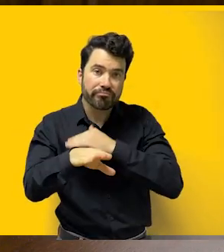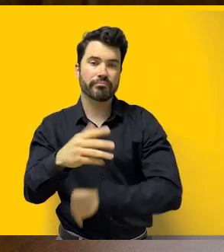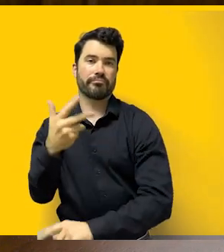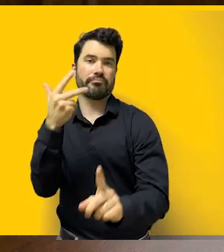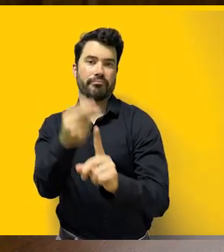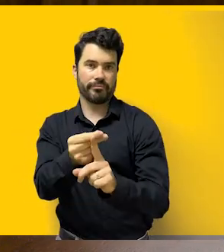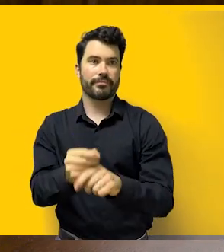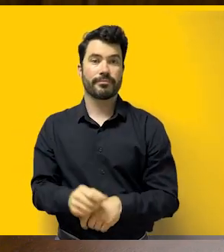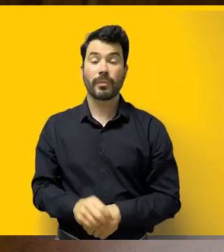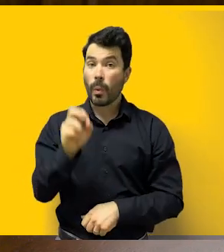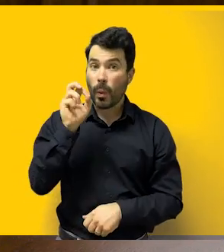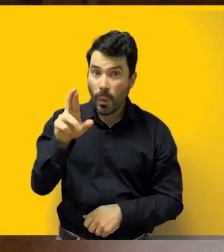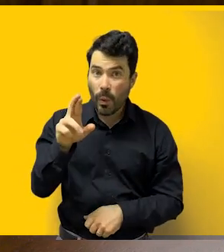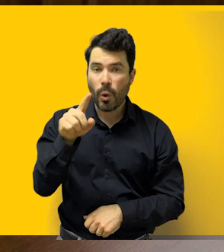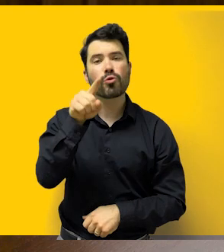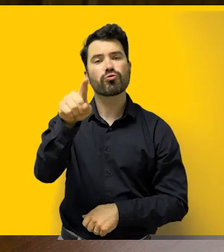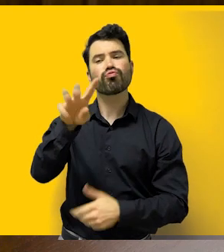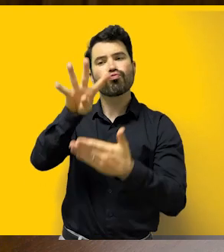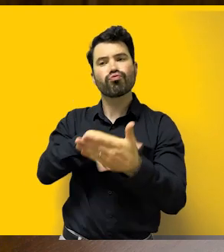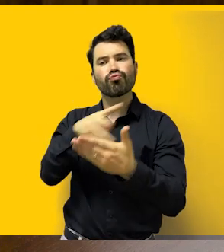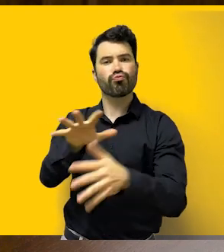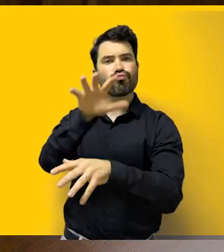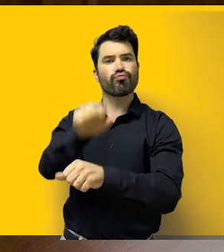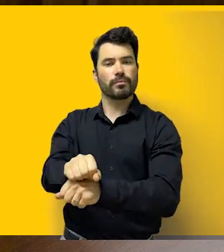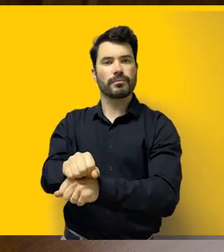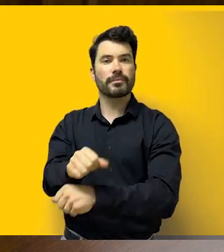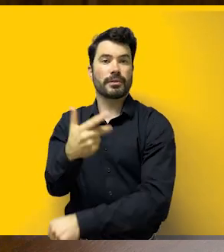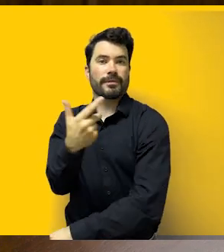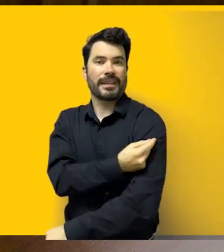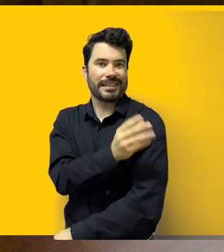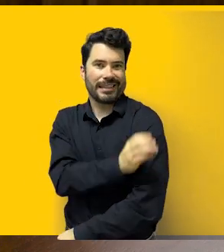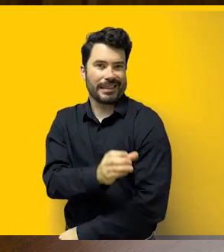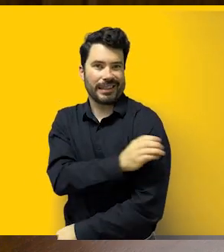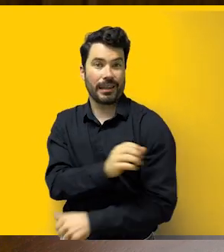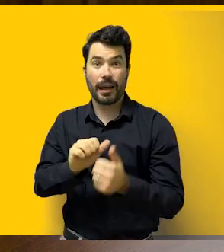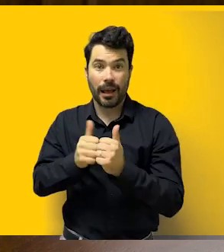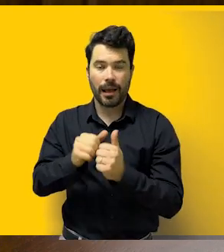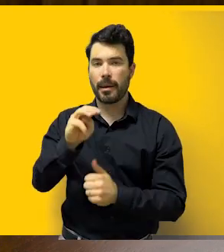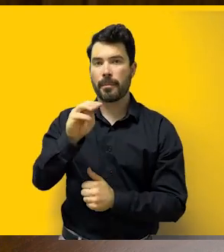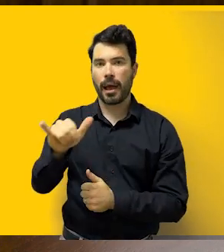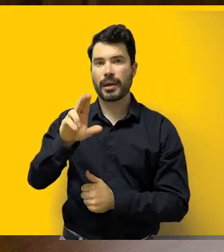Or you can schedule an appointment at one of our vaccine clinics through the My UM Health patient portal.